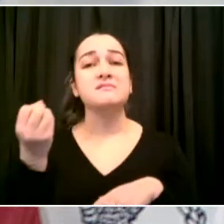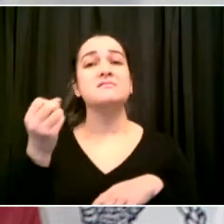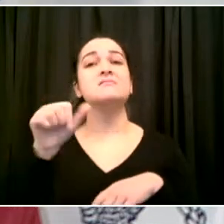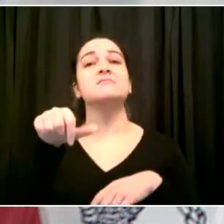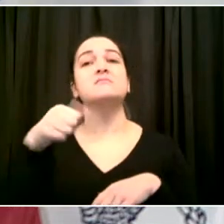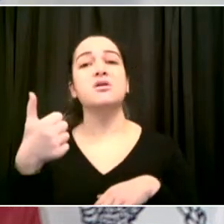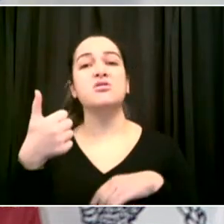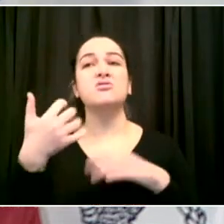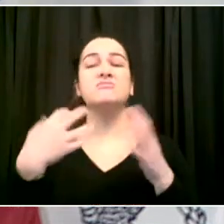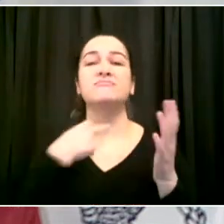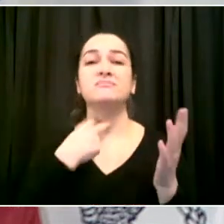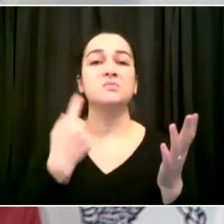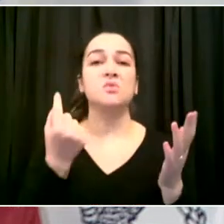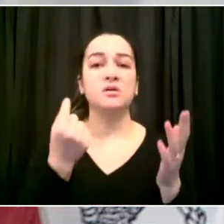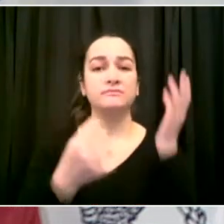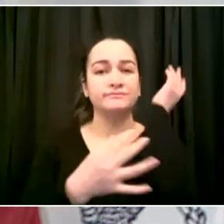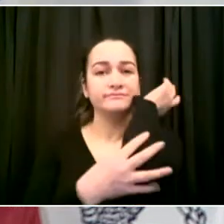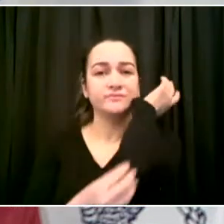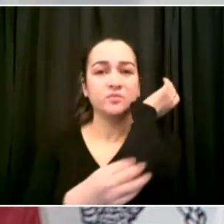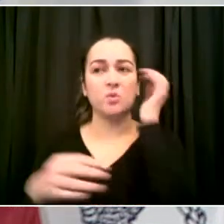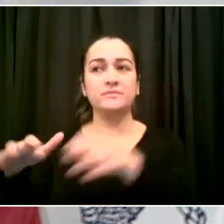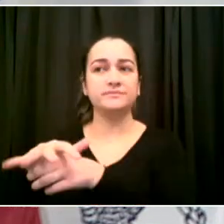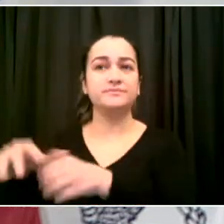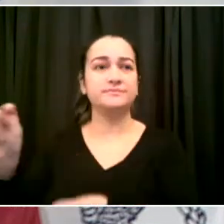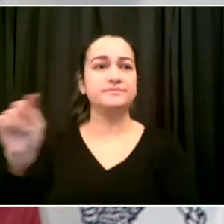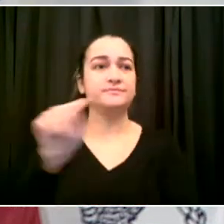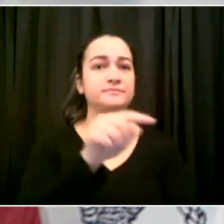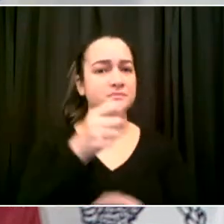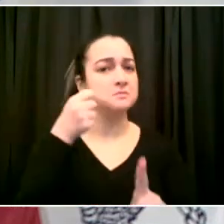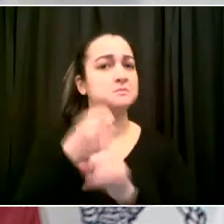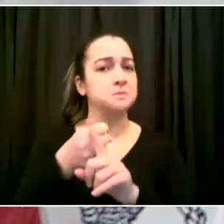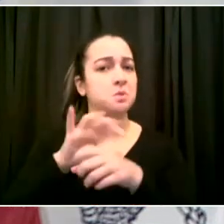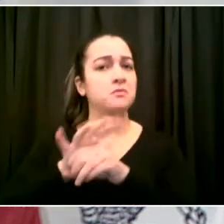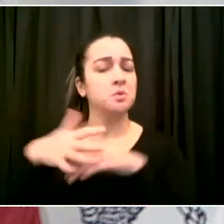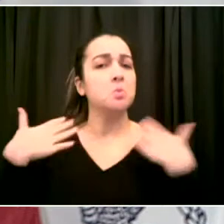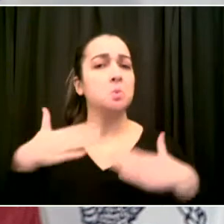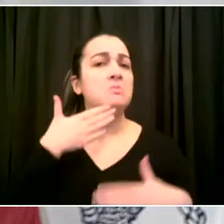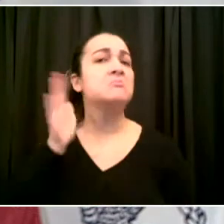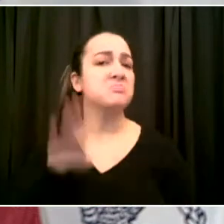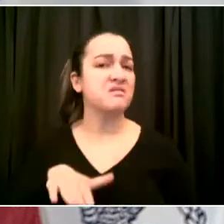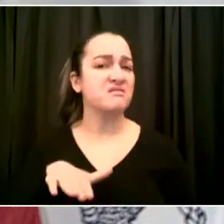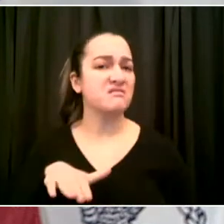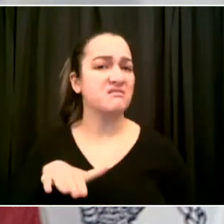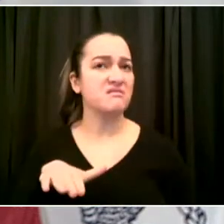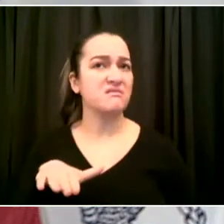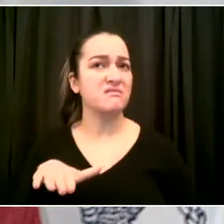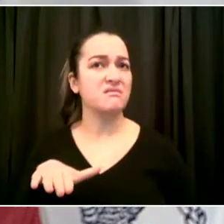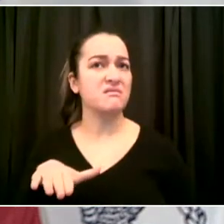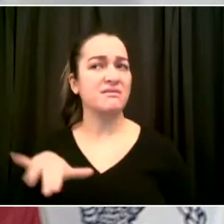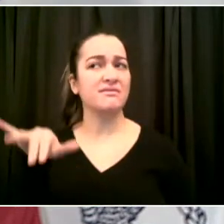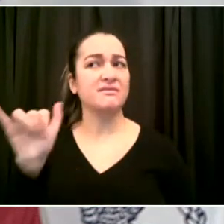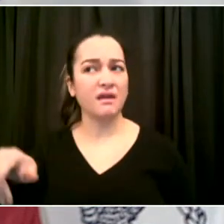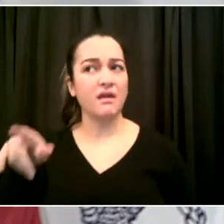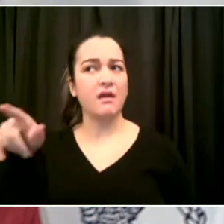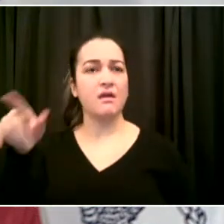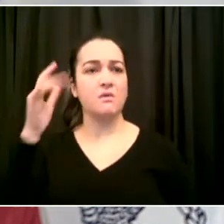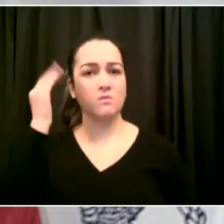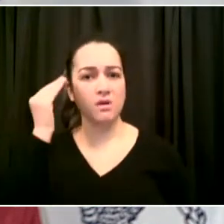OBVIOUSLY, THE POVERTY ATHT T ADDS TO THE